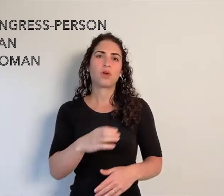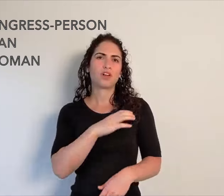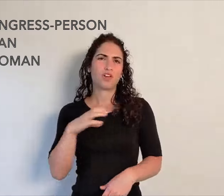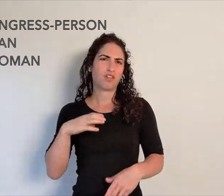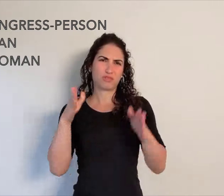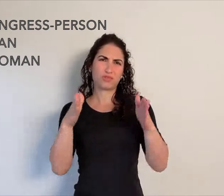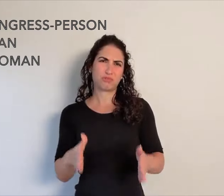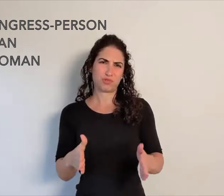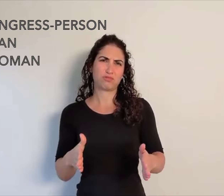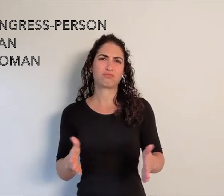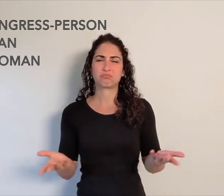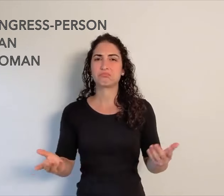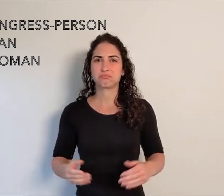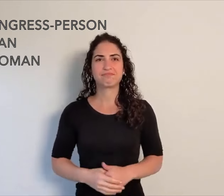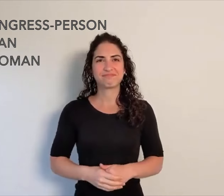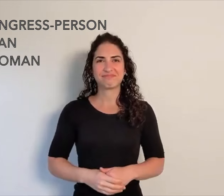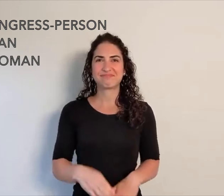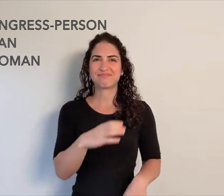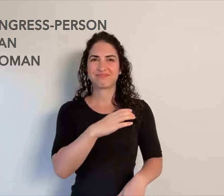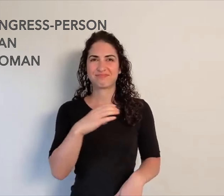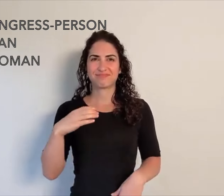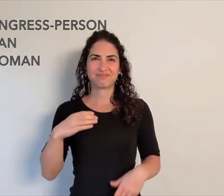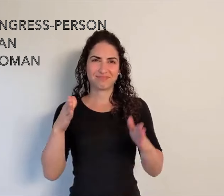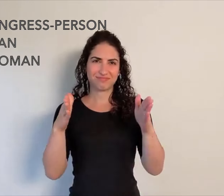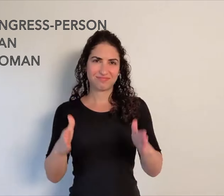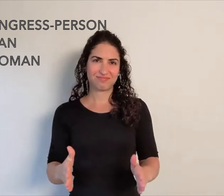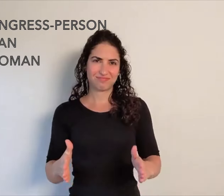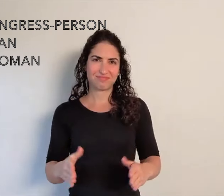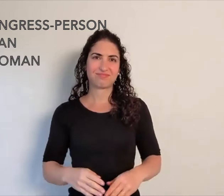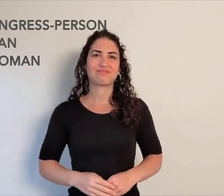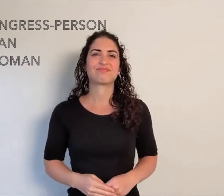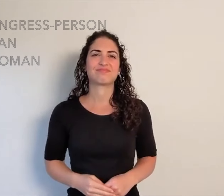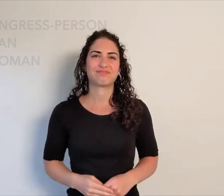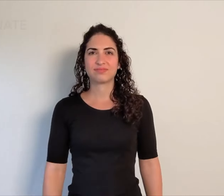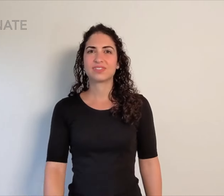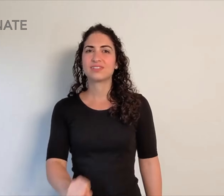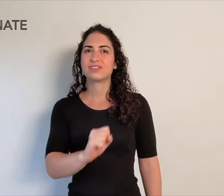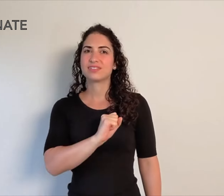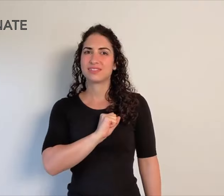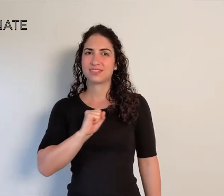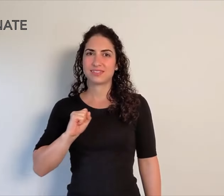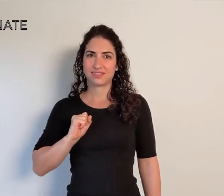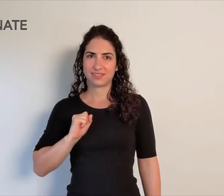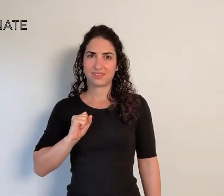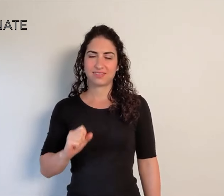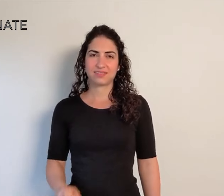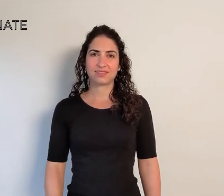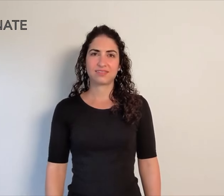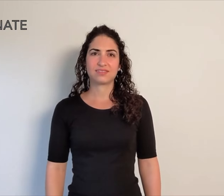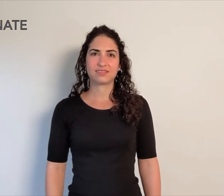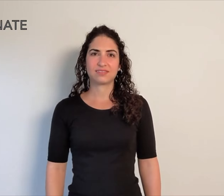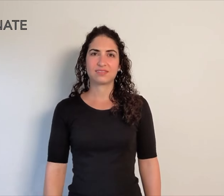CONGRESSPERSON SENATE